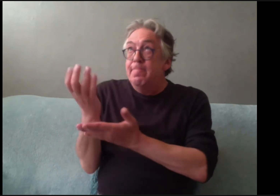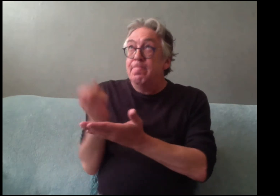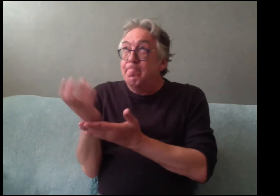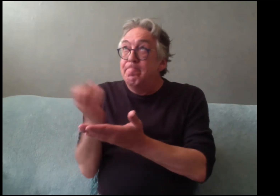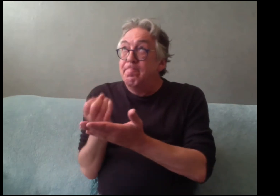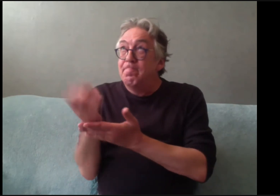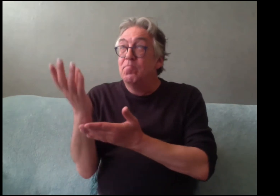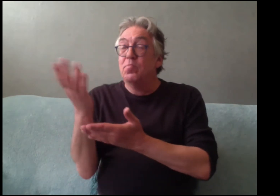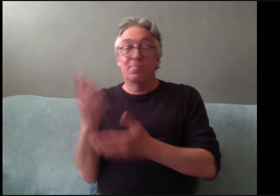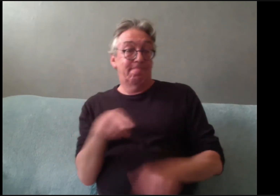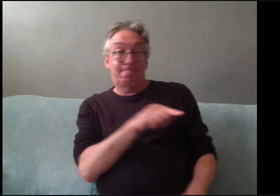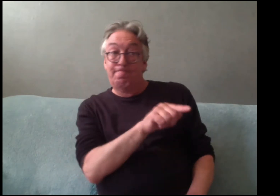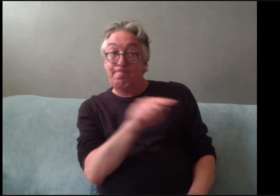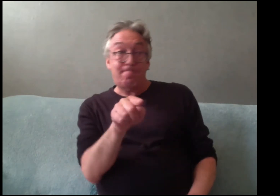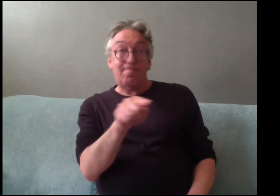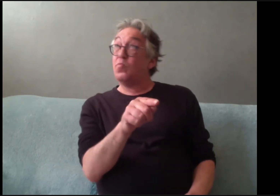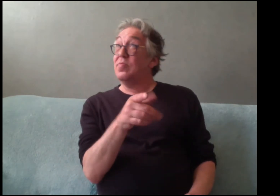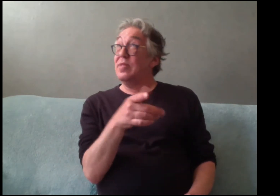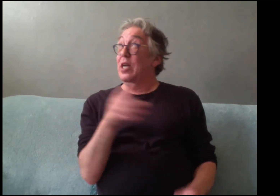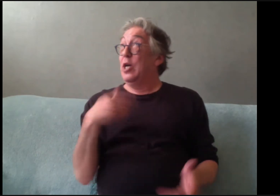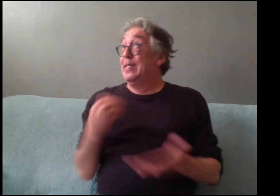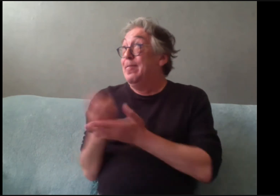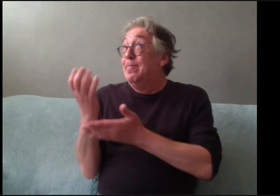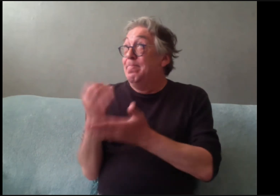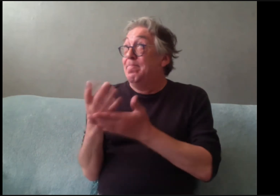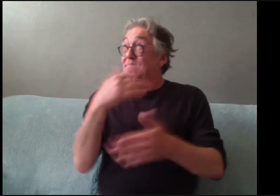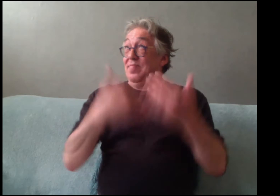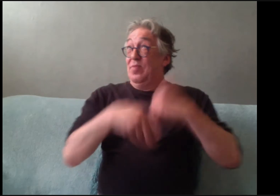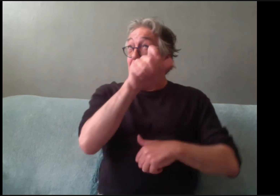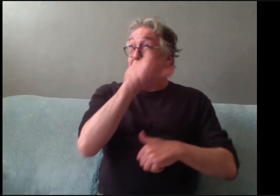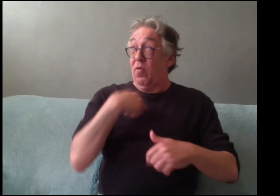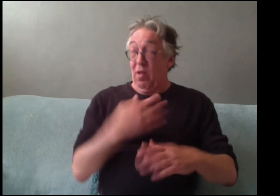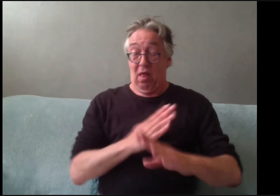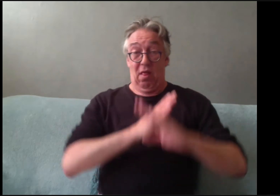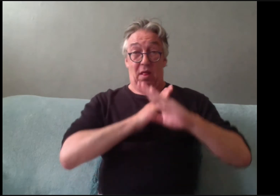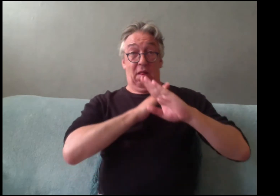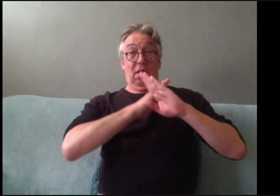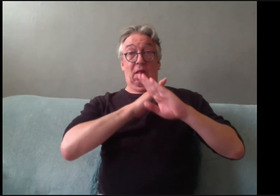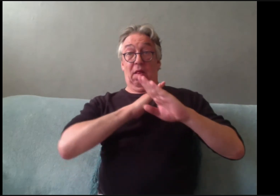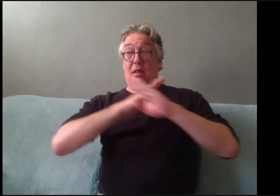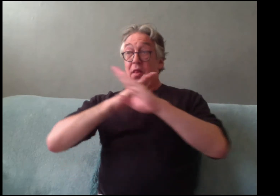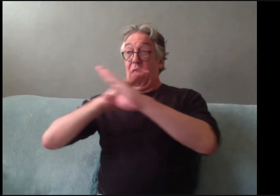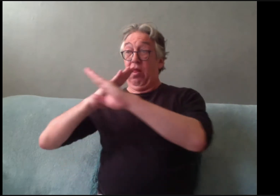the difficulties encountered by people with disabilities and their families,